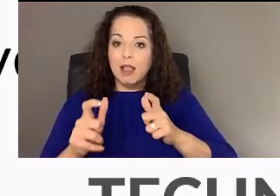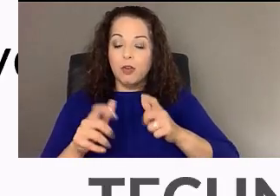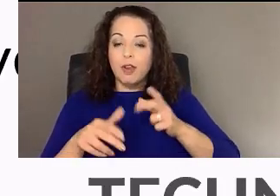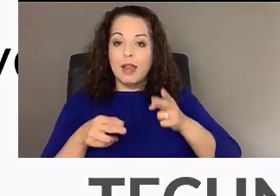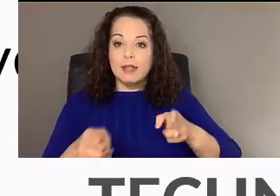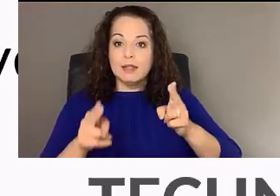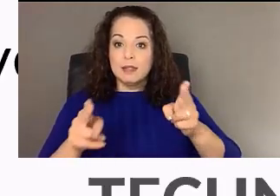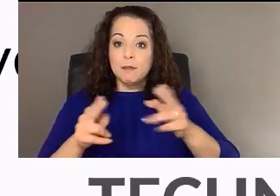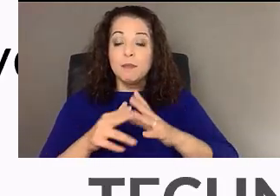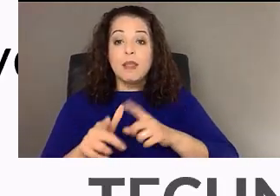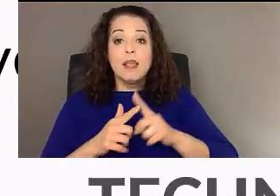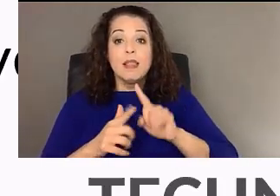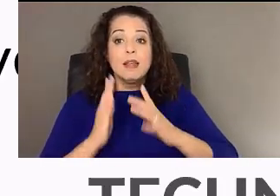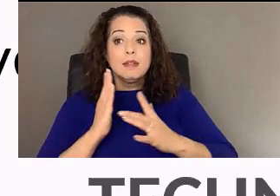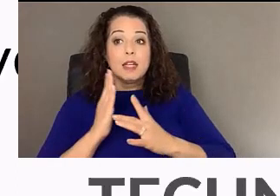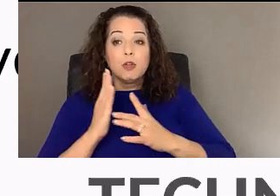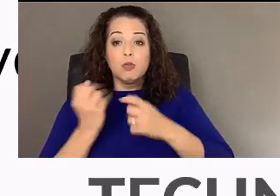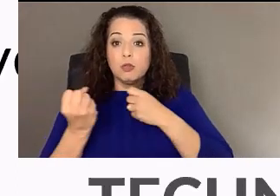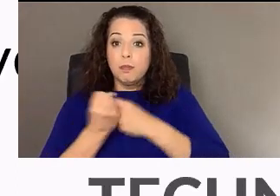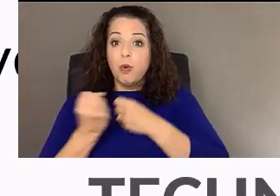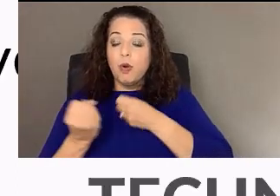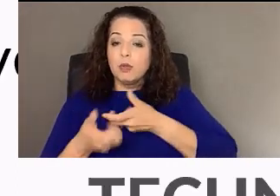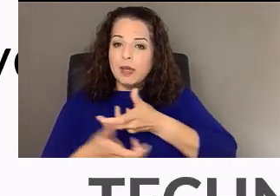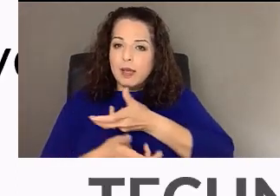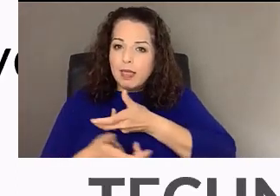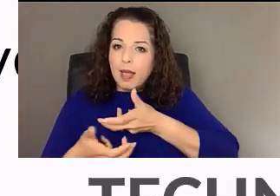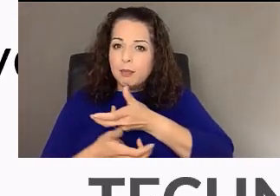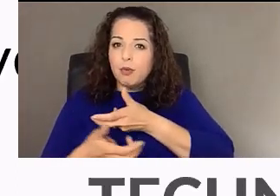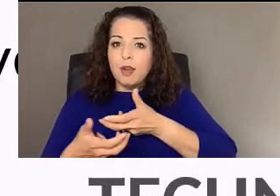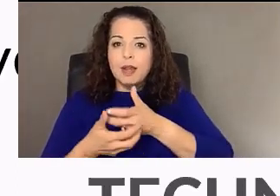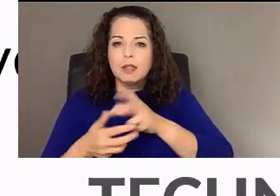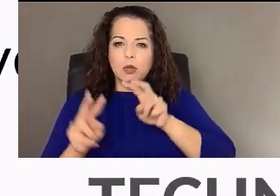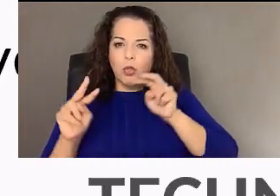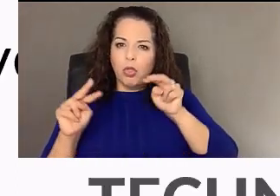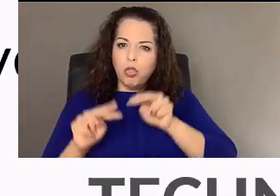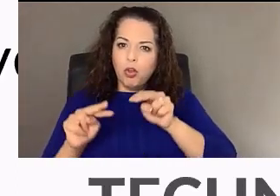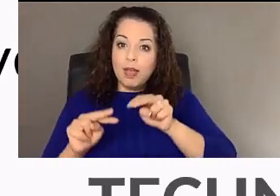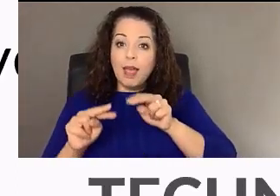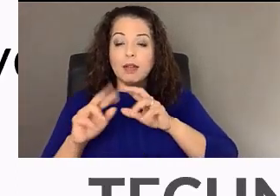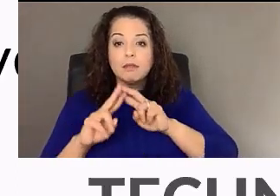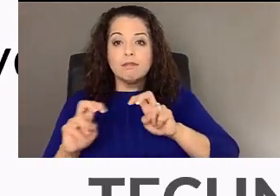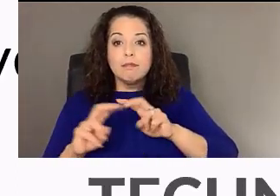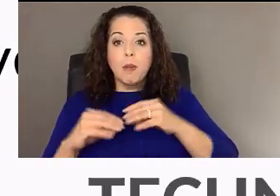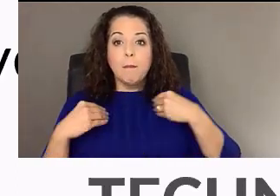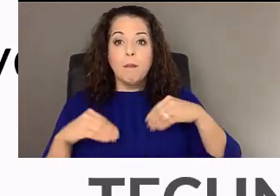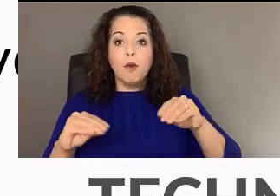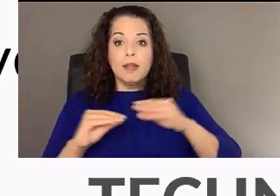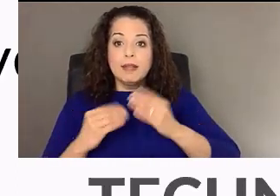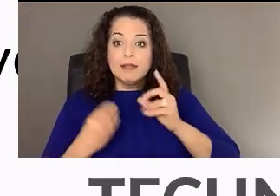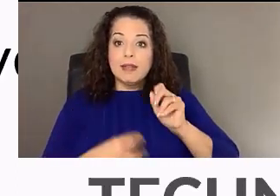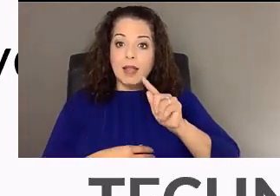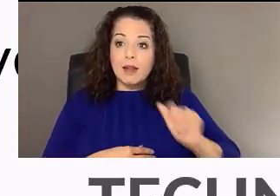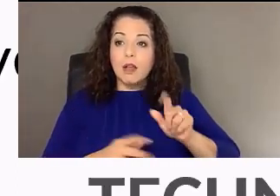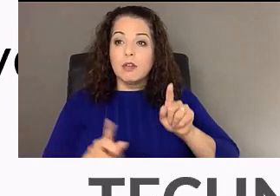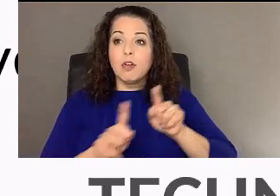where we collaborate, look at market data, also help with tech transfer plans for RERCs that might be funded through NIDILRR.